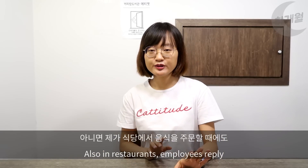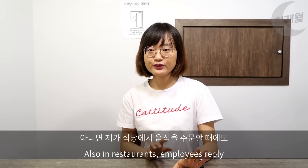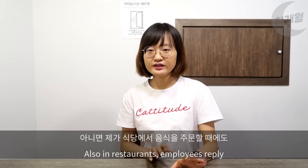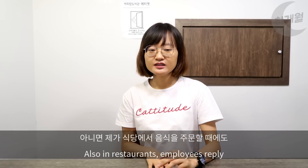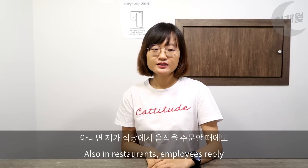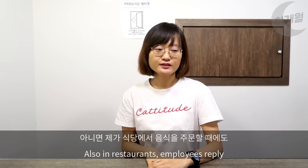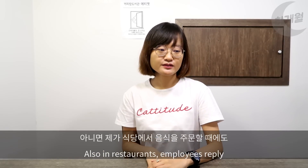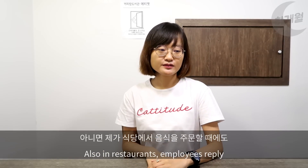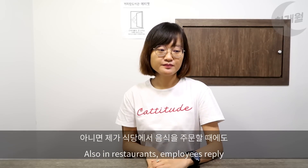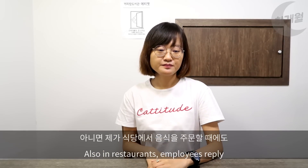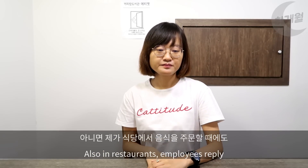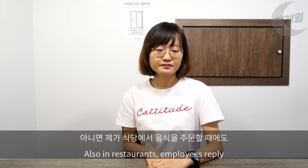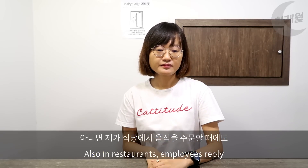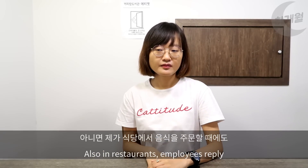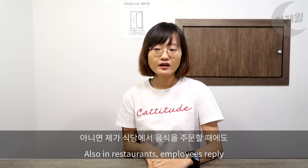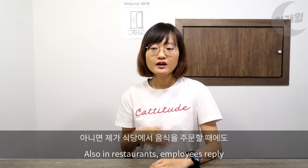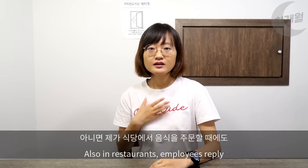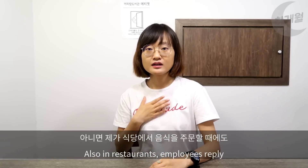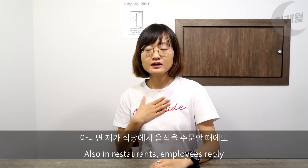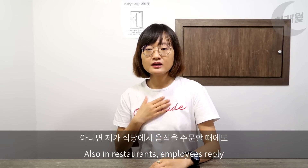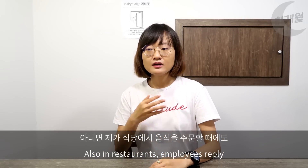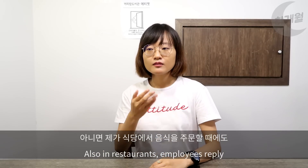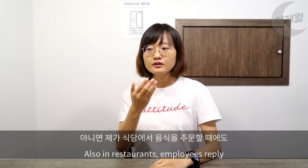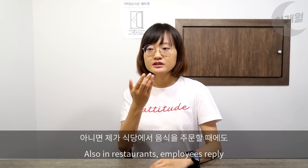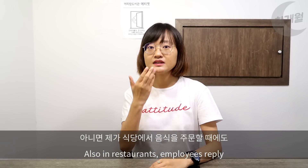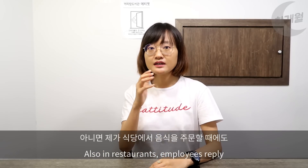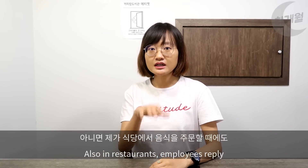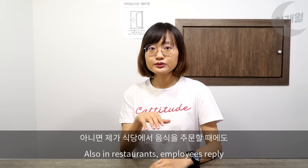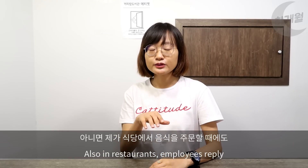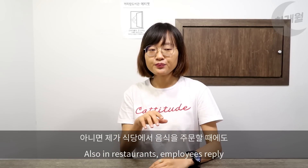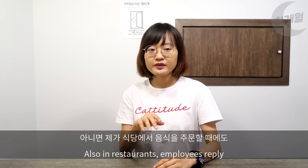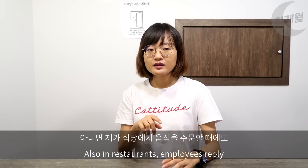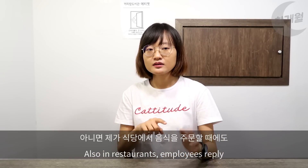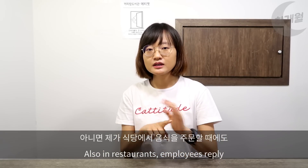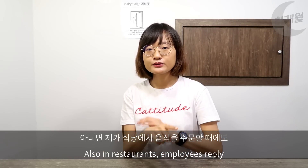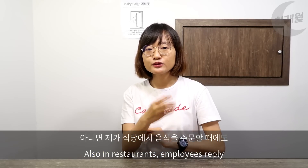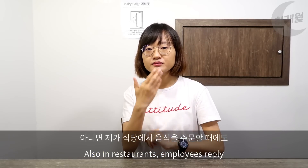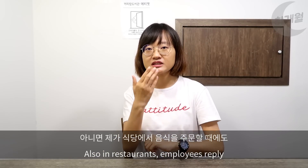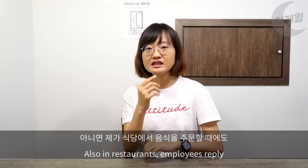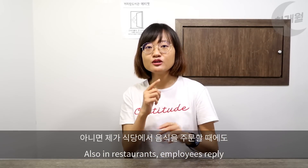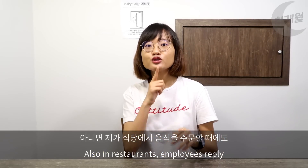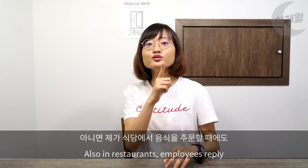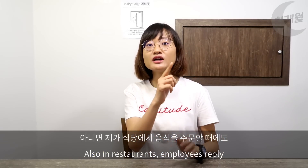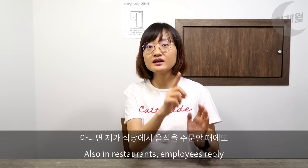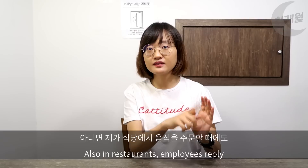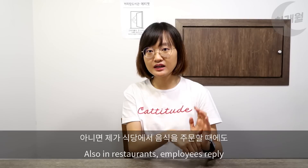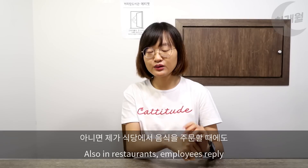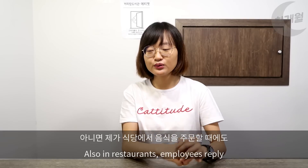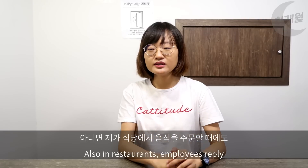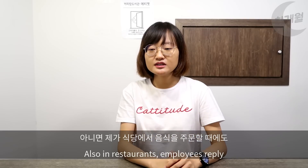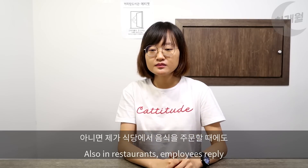is what I hear from time to time. Also in restaurants, employees reply